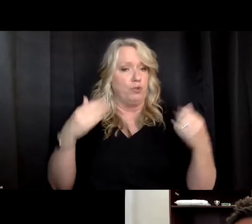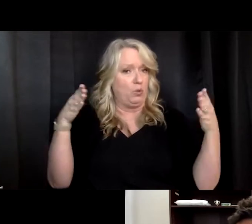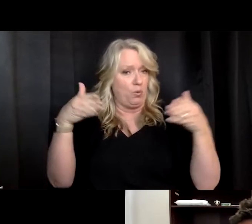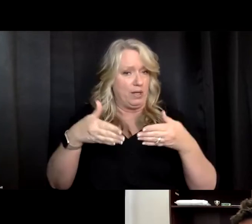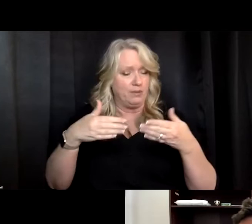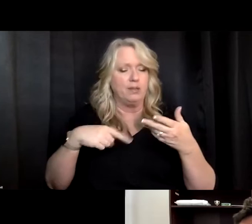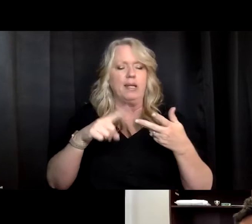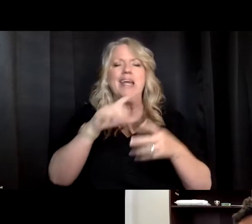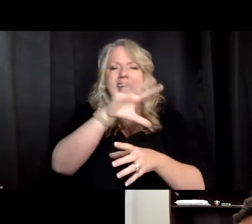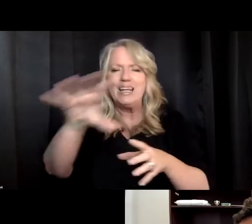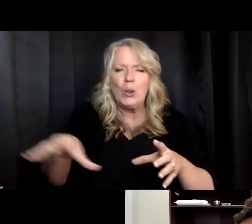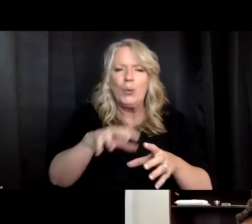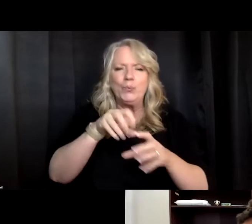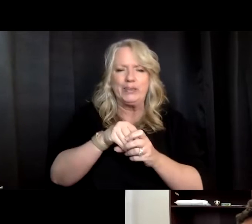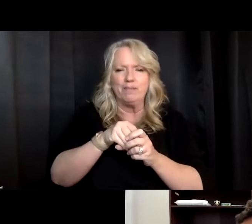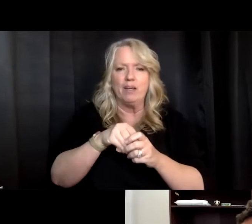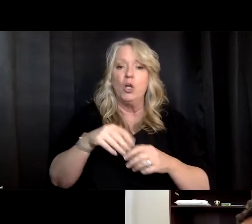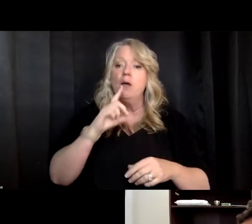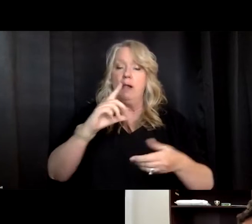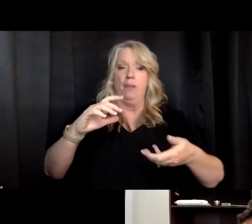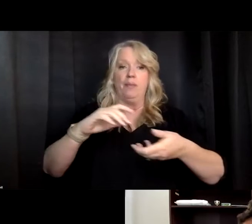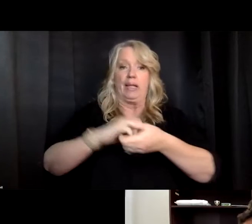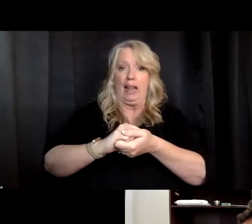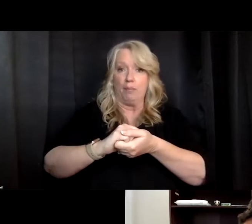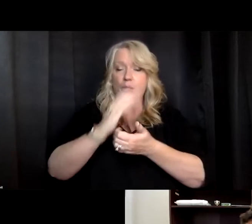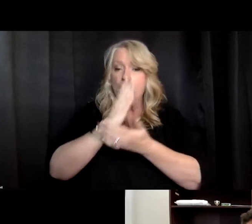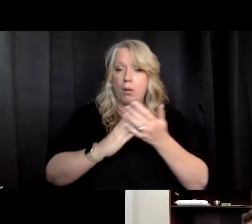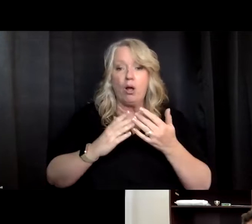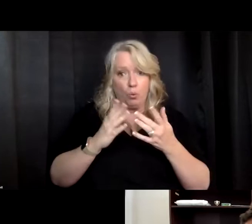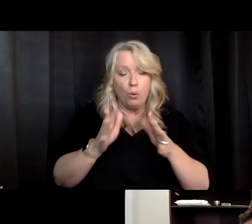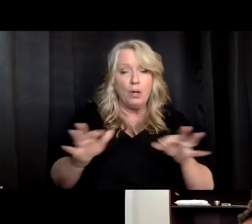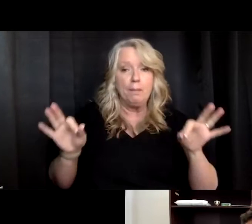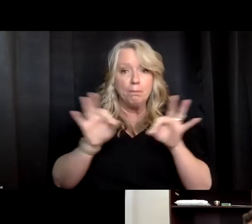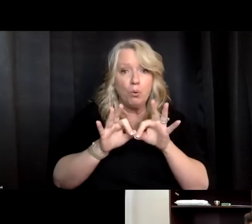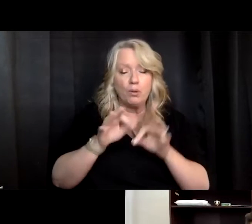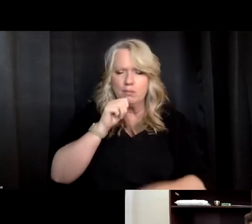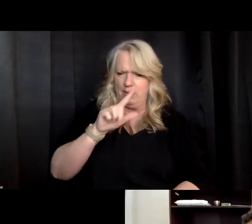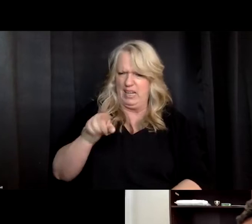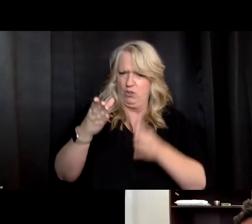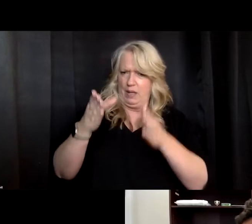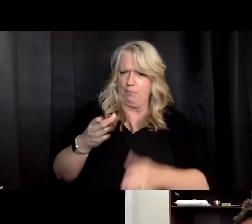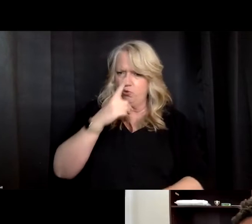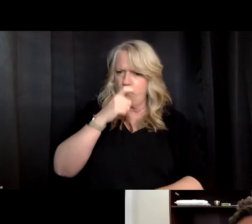WORD THAT STOOD OUT TO ME, WERE COLLABORATIVE, RECOVERY ORIENT ED, INCLUSIVE. AND YOU KNOW THE COLLABORATIVE PART